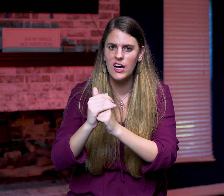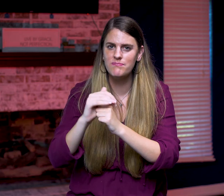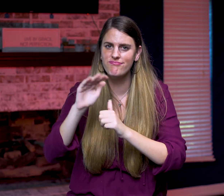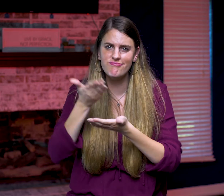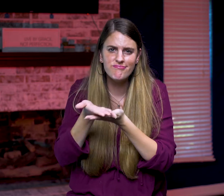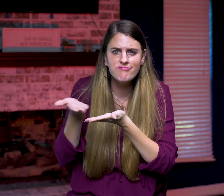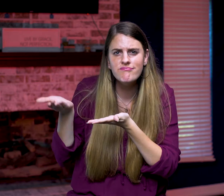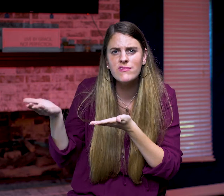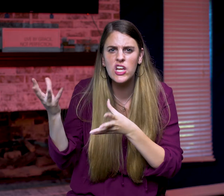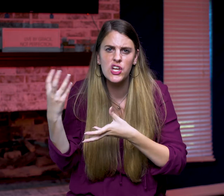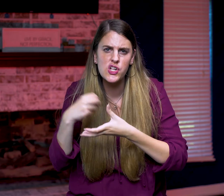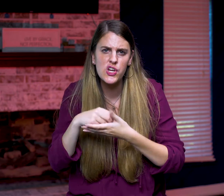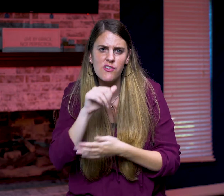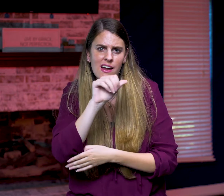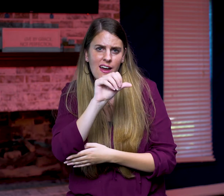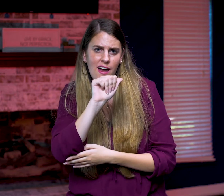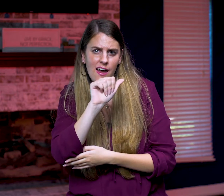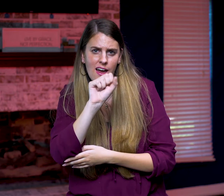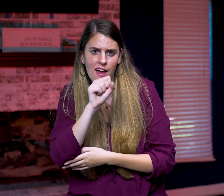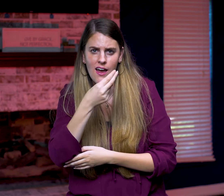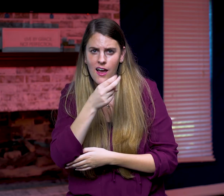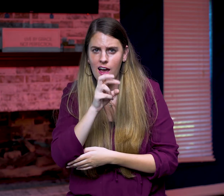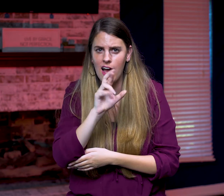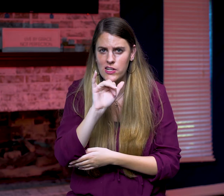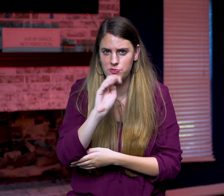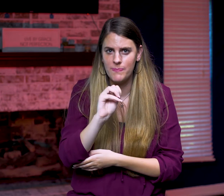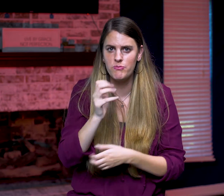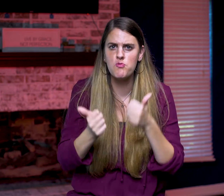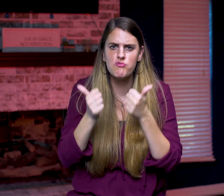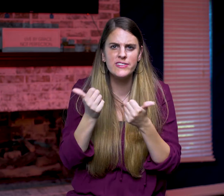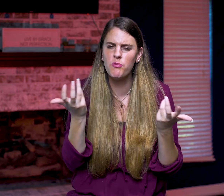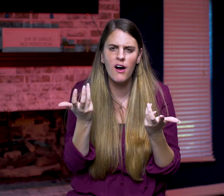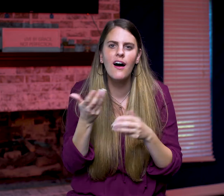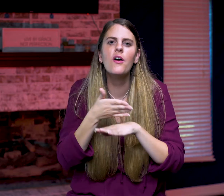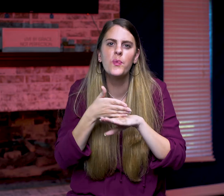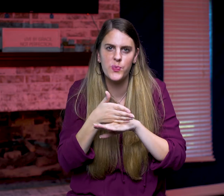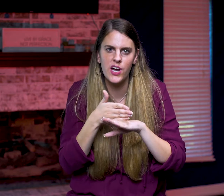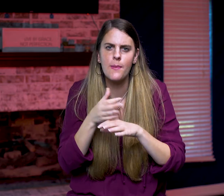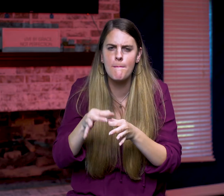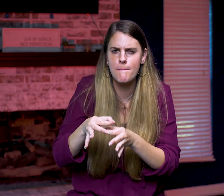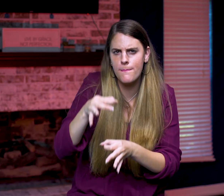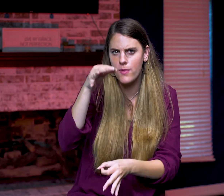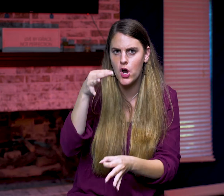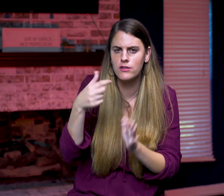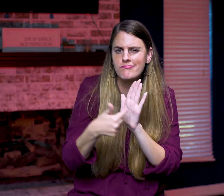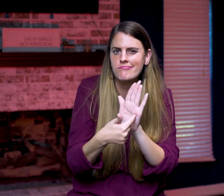including Asherim, which are wooden poles